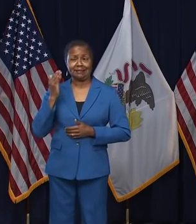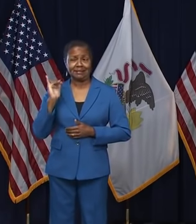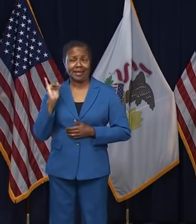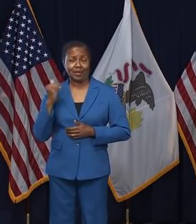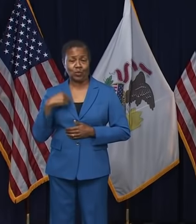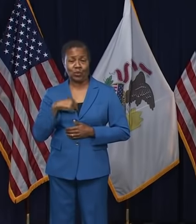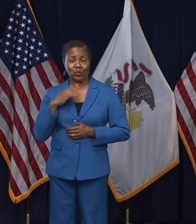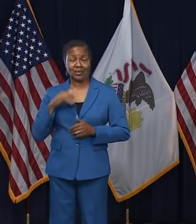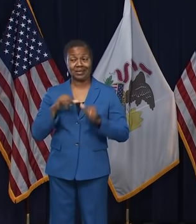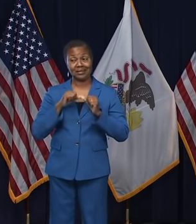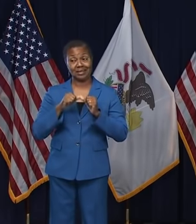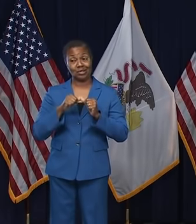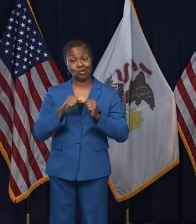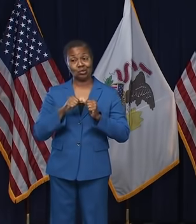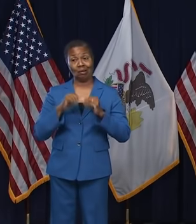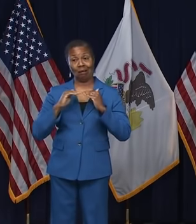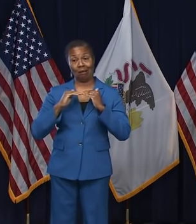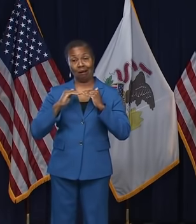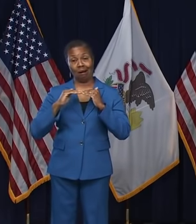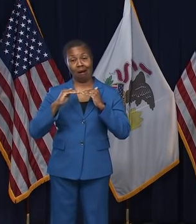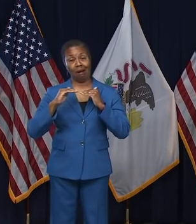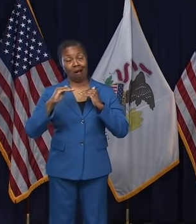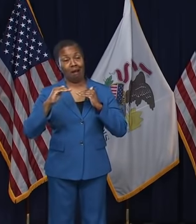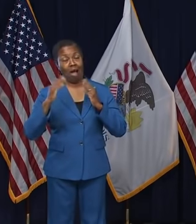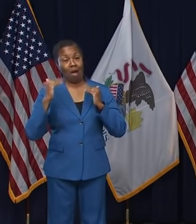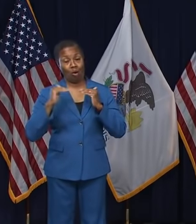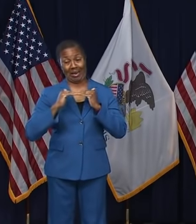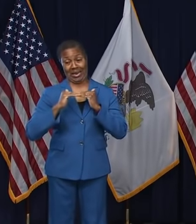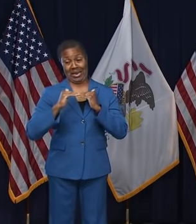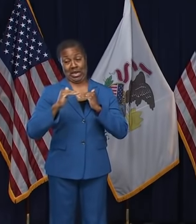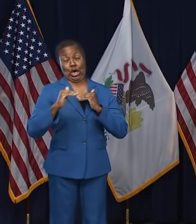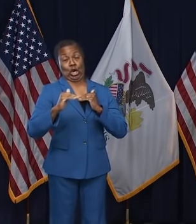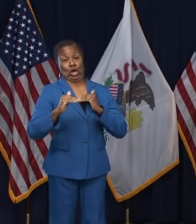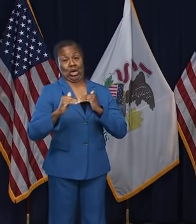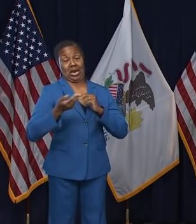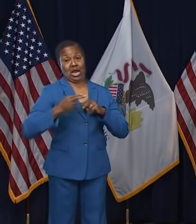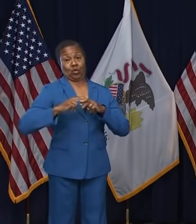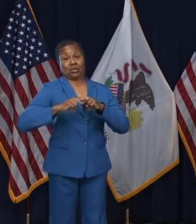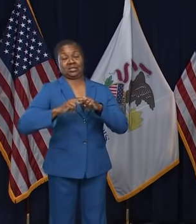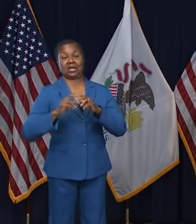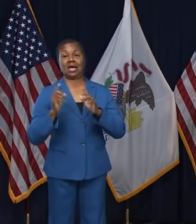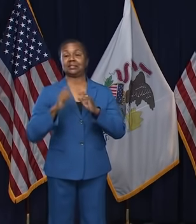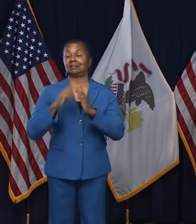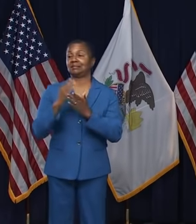near close- close to that it appears to us like we're going